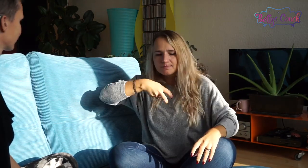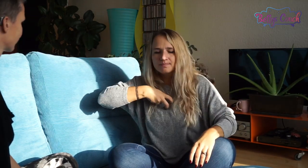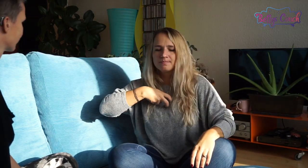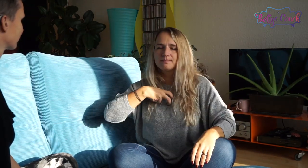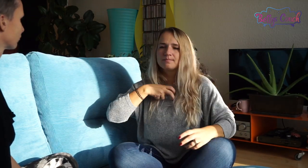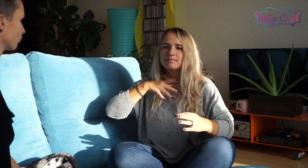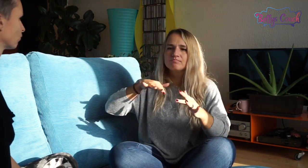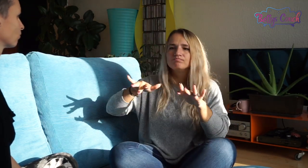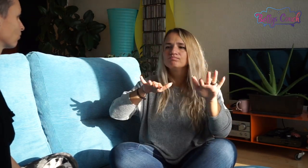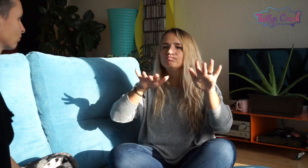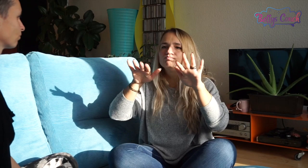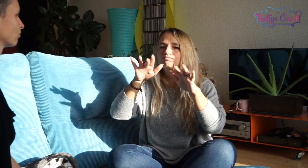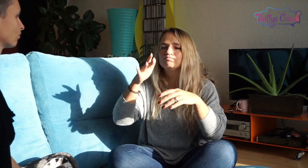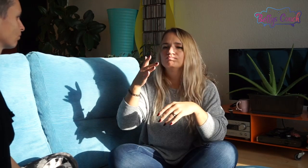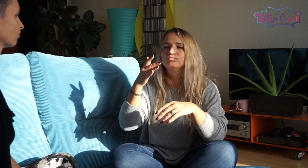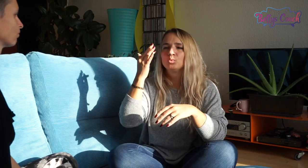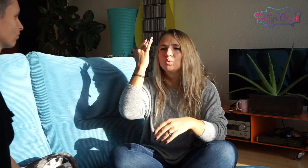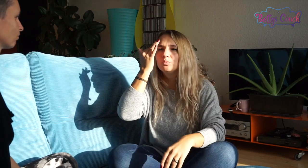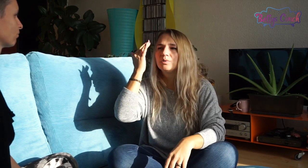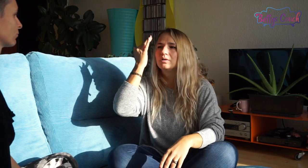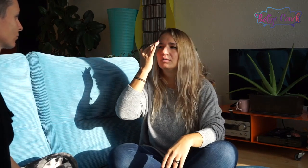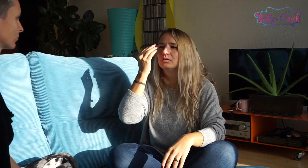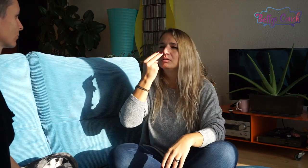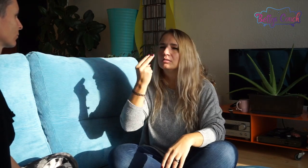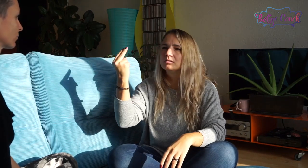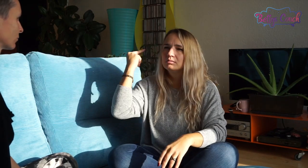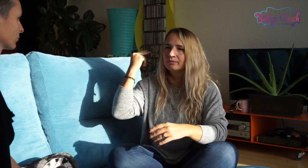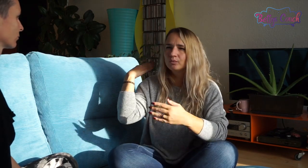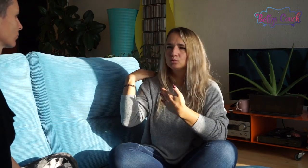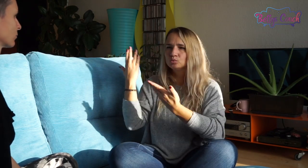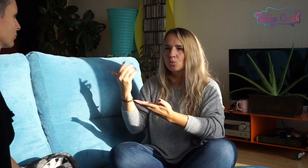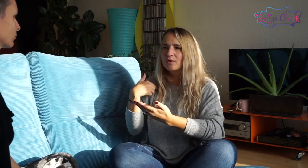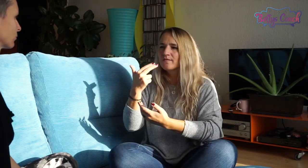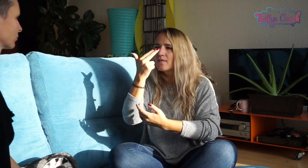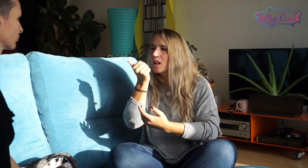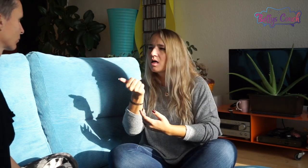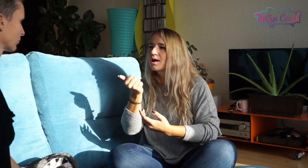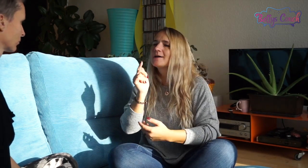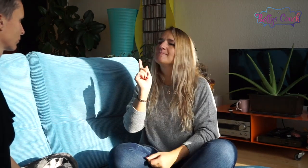So I can think and weigh up my mistakes in the past.